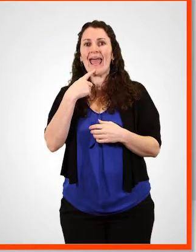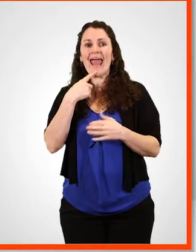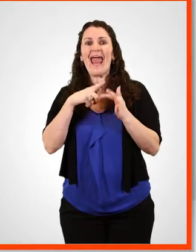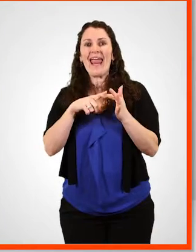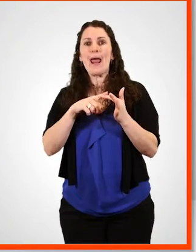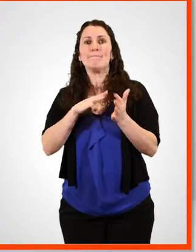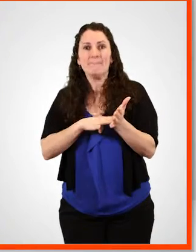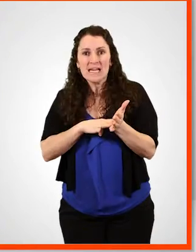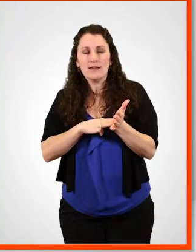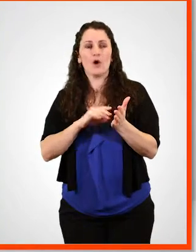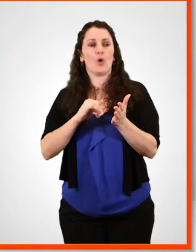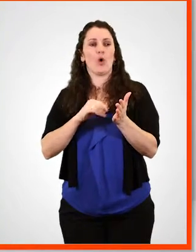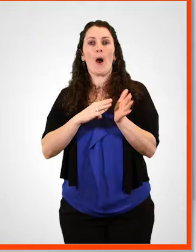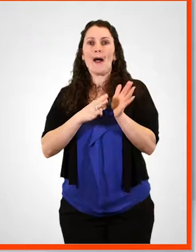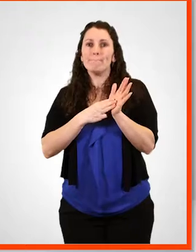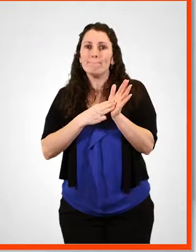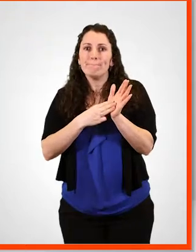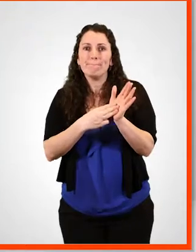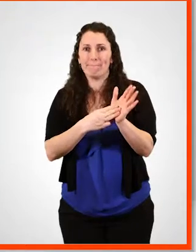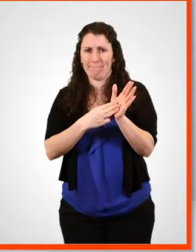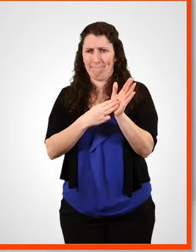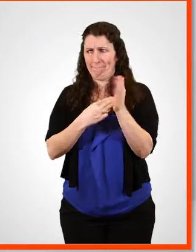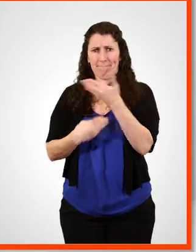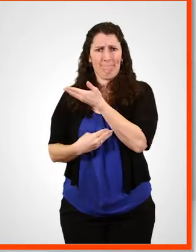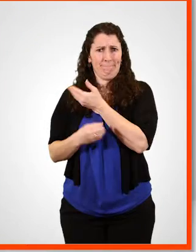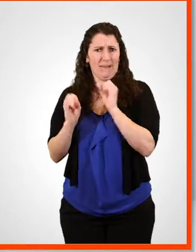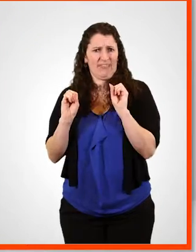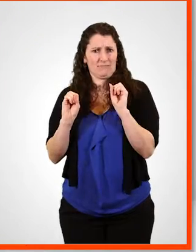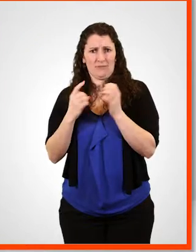that letter name, or the "m" sound, there's nothing in that hand shape.